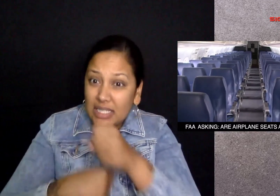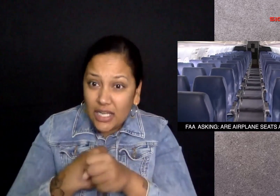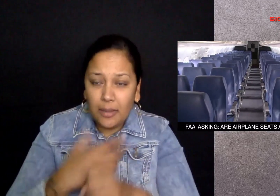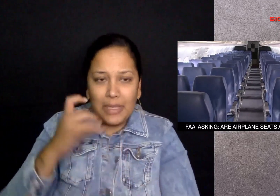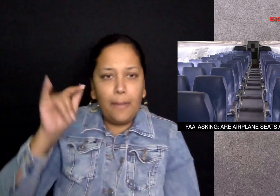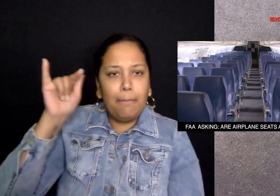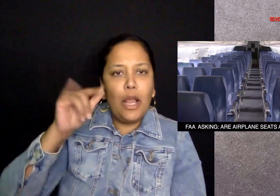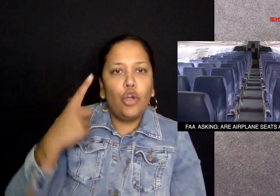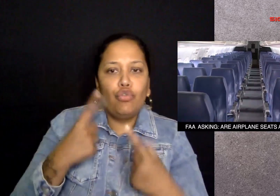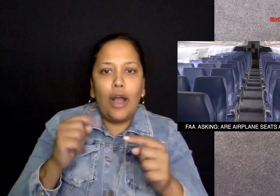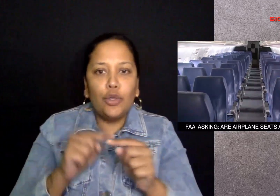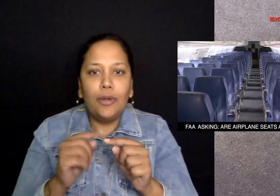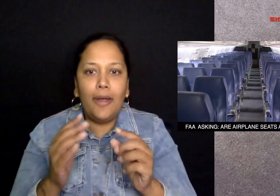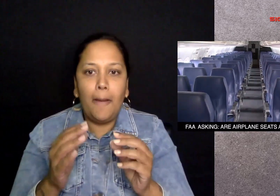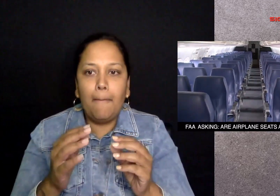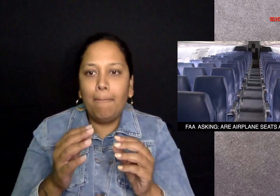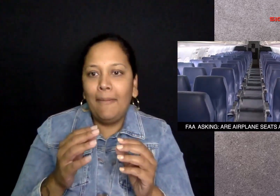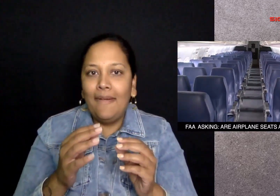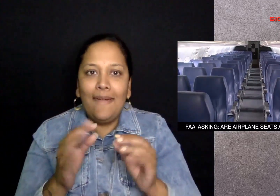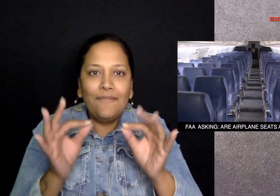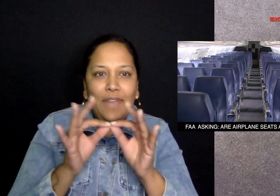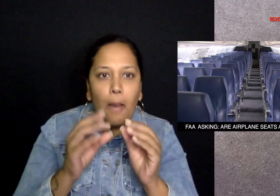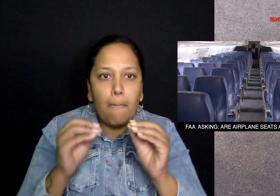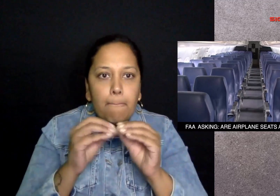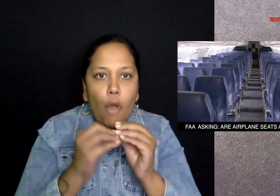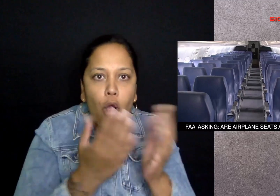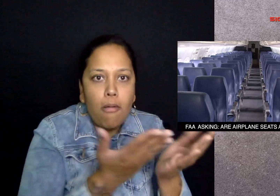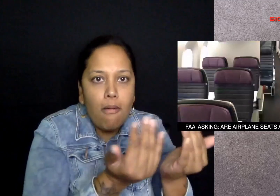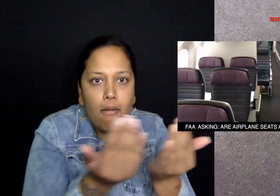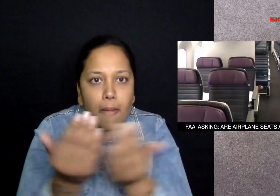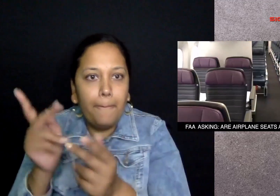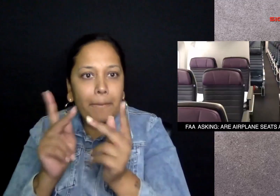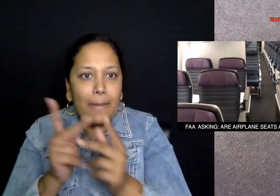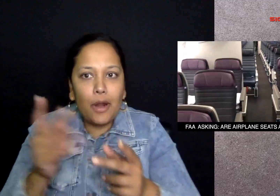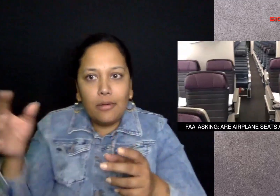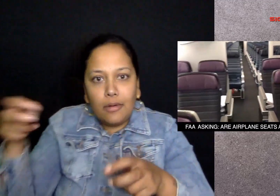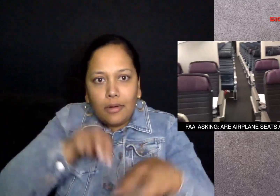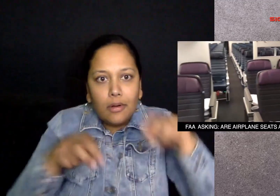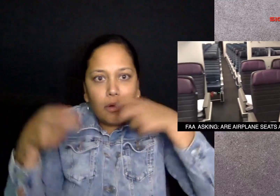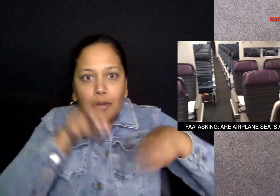because airlines are trying to fit more passengers in their planes